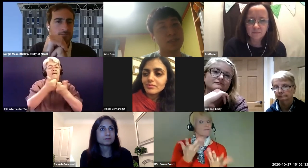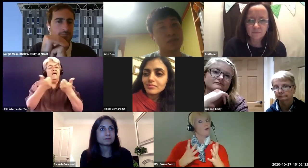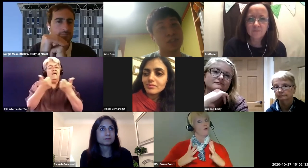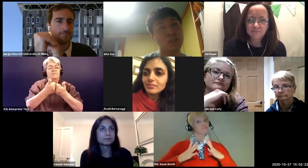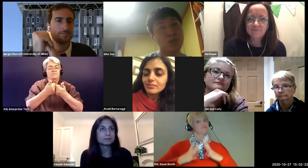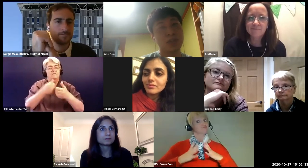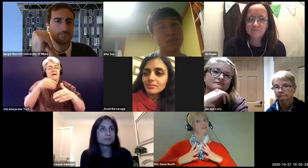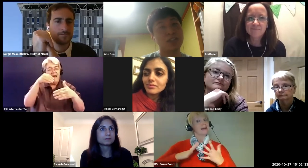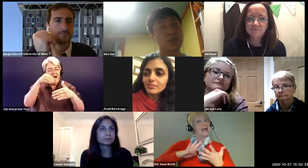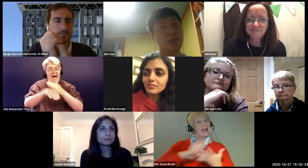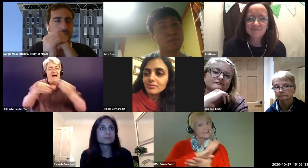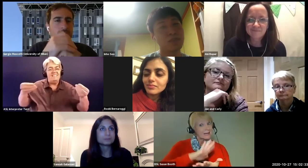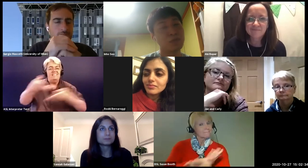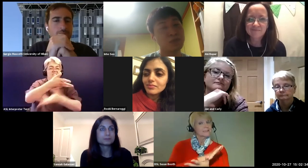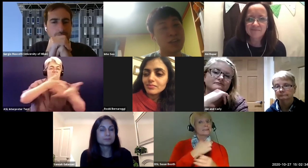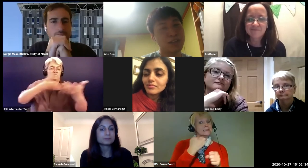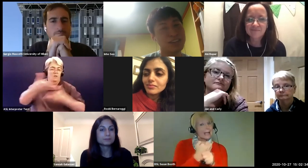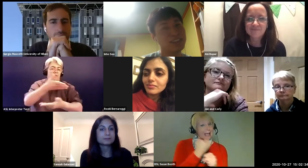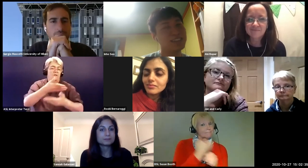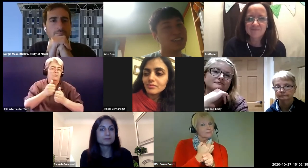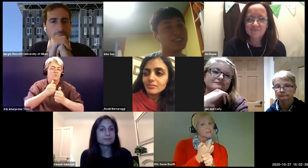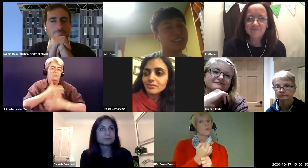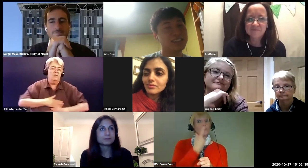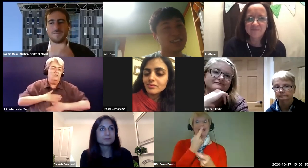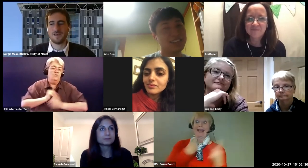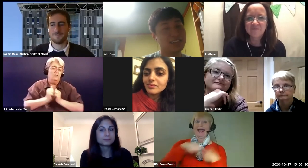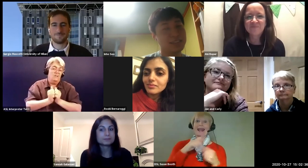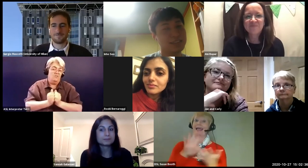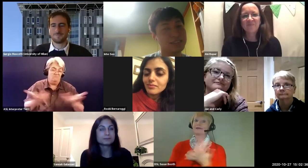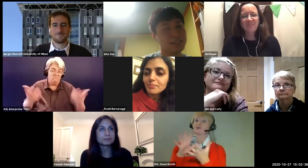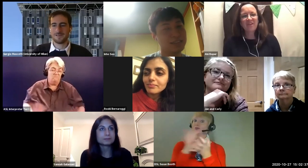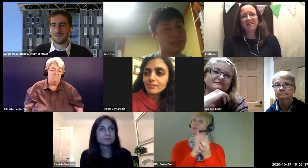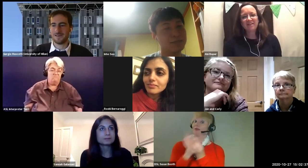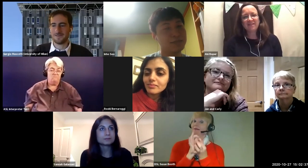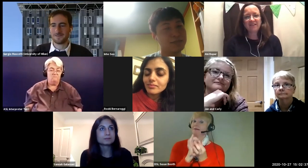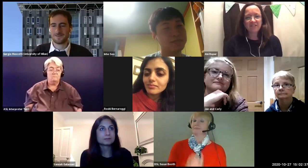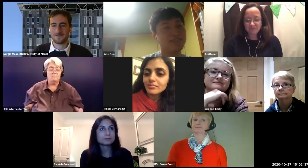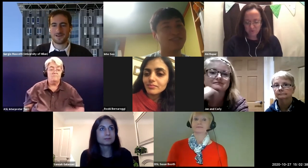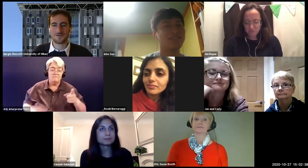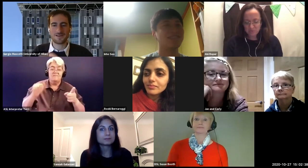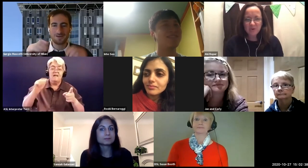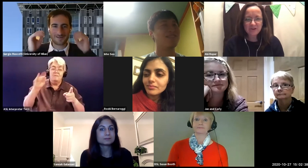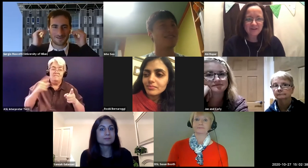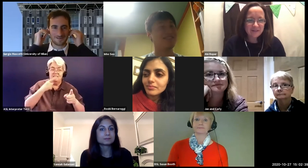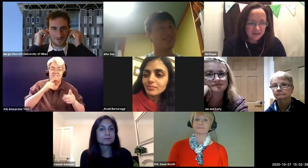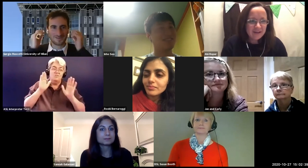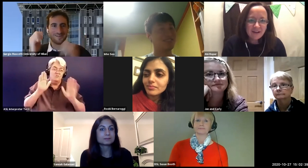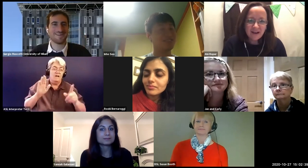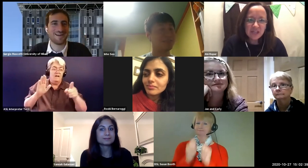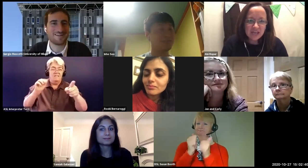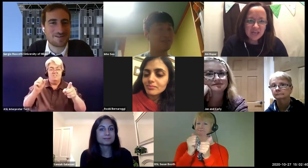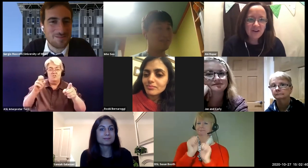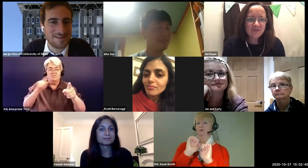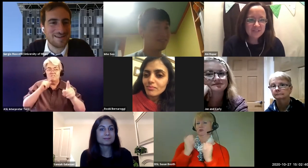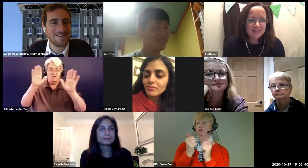to enjoy enjoy them together thank you that's such a great great content I think a lot